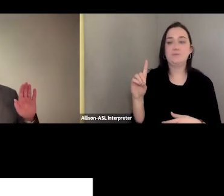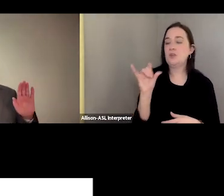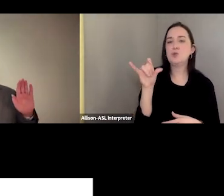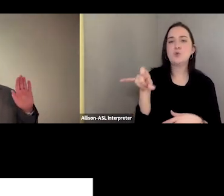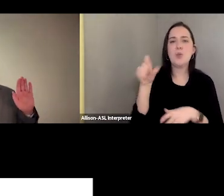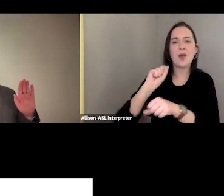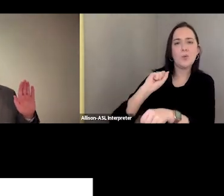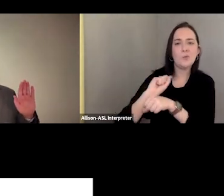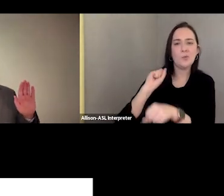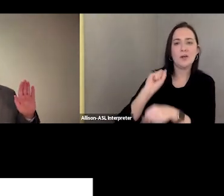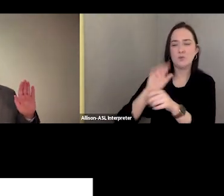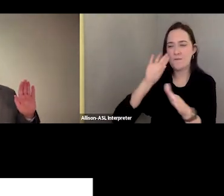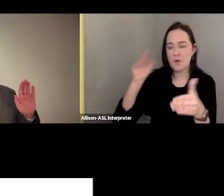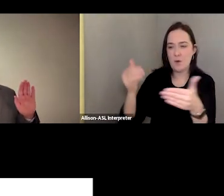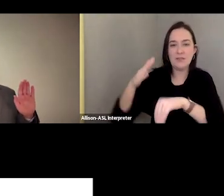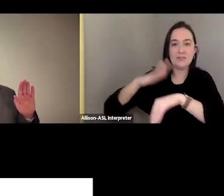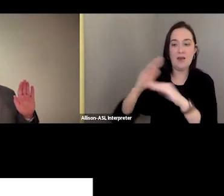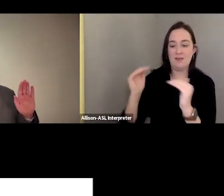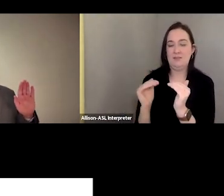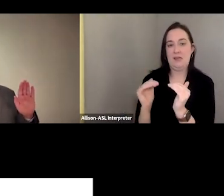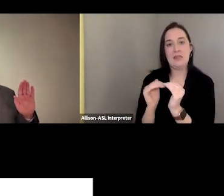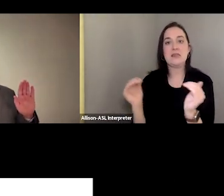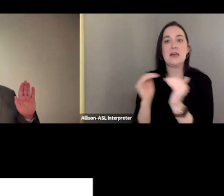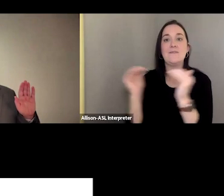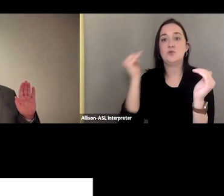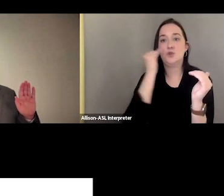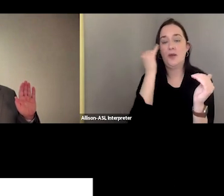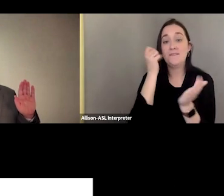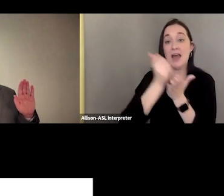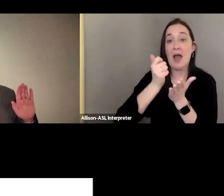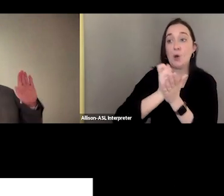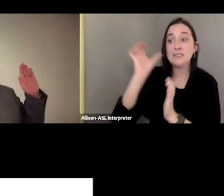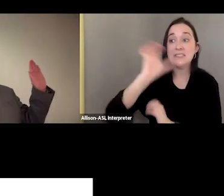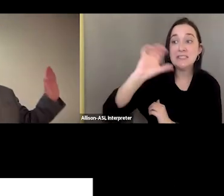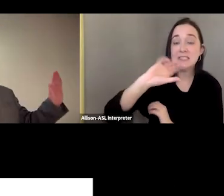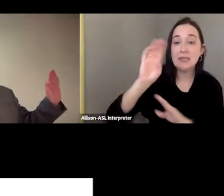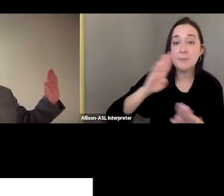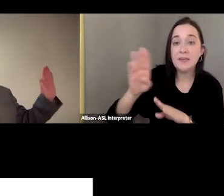at the level of which help seeking behavior occurred online after sports.